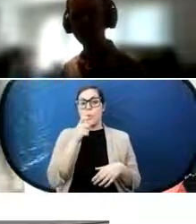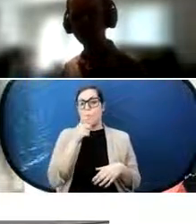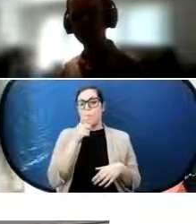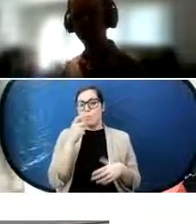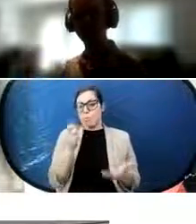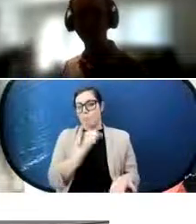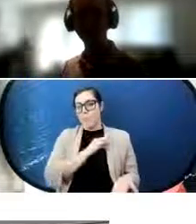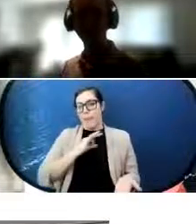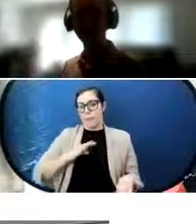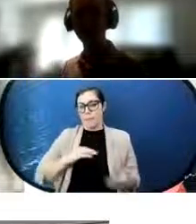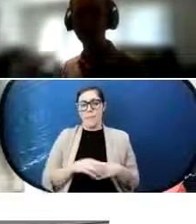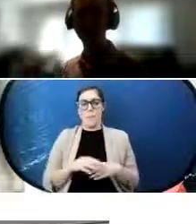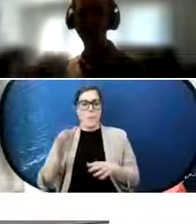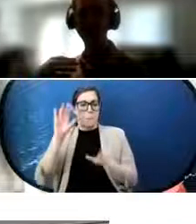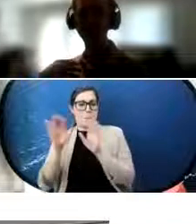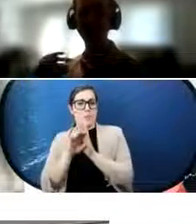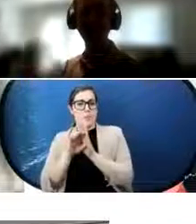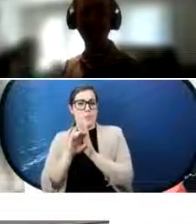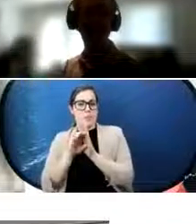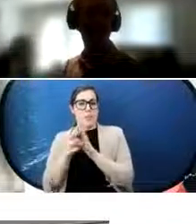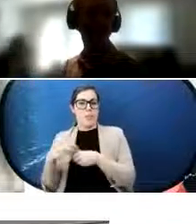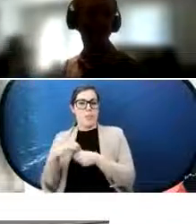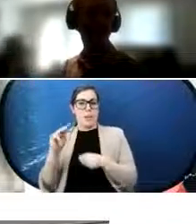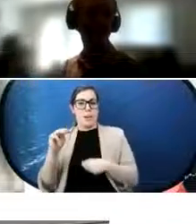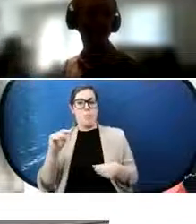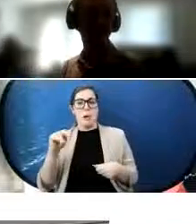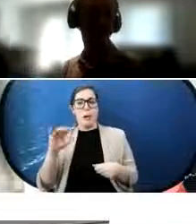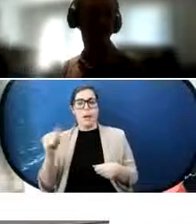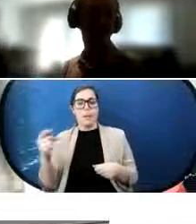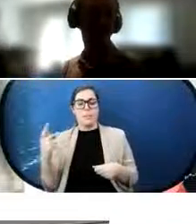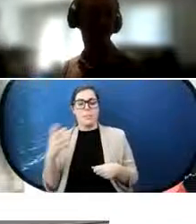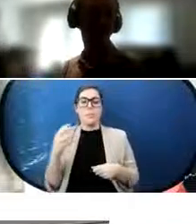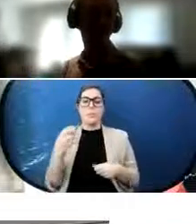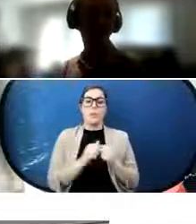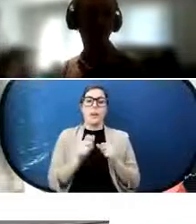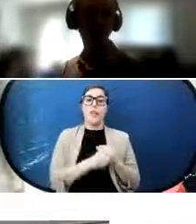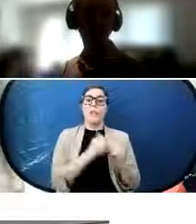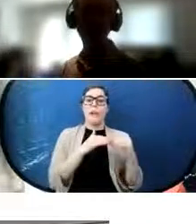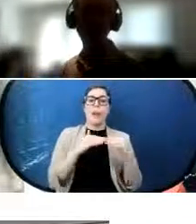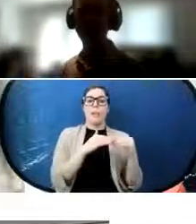a picture of us where there's Monica and I, and then our colleagues Ashley Holben and Johileny,